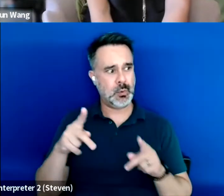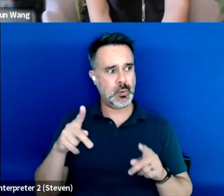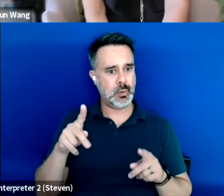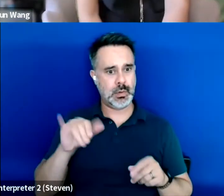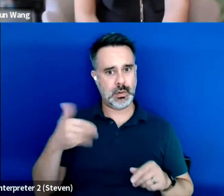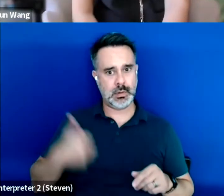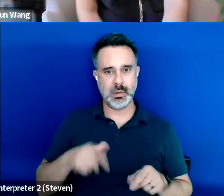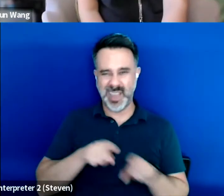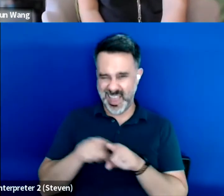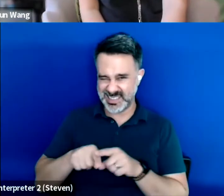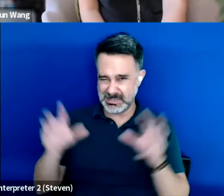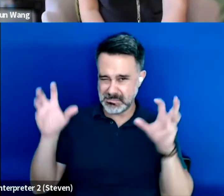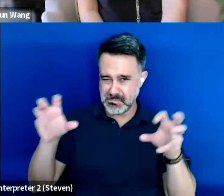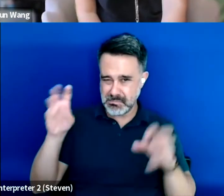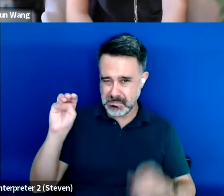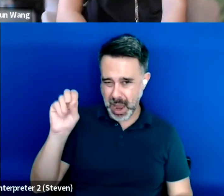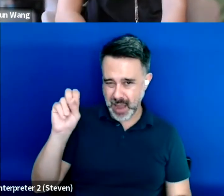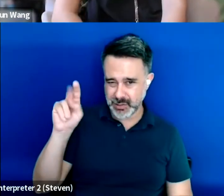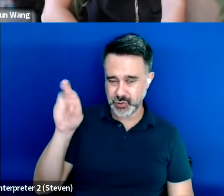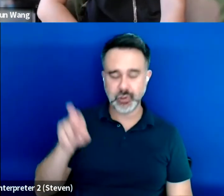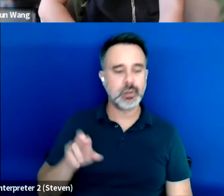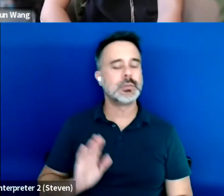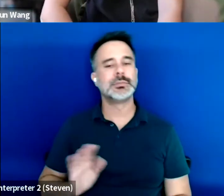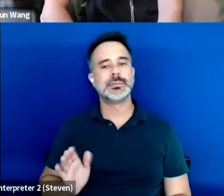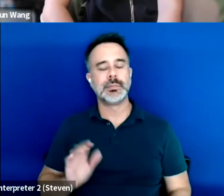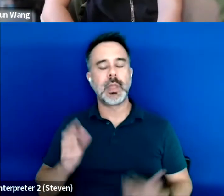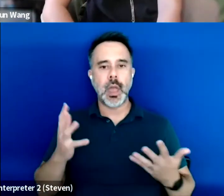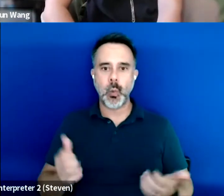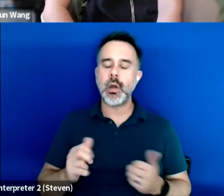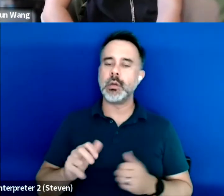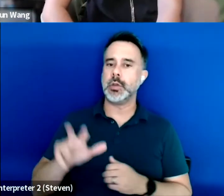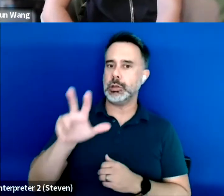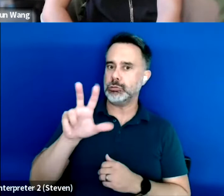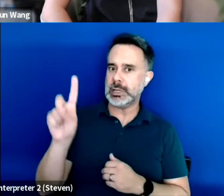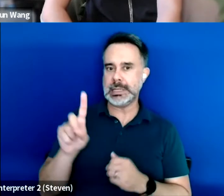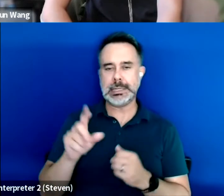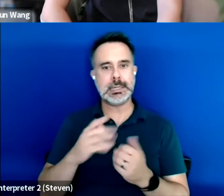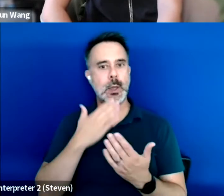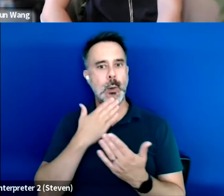And I was, like, no -- it has to have all the farts because it has to be funny.